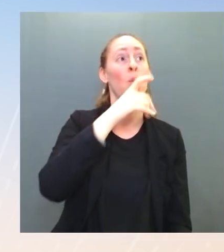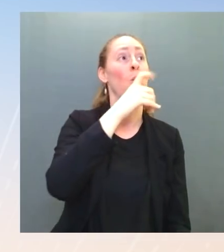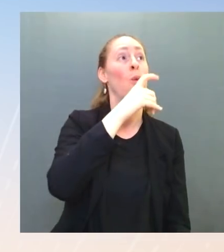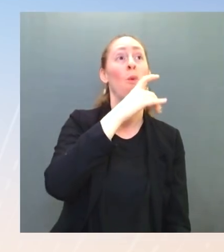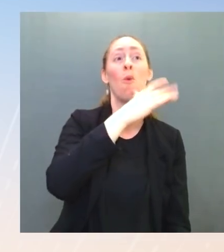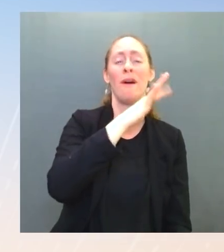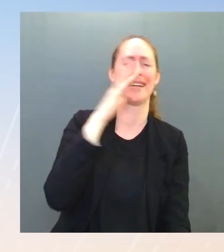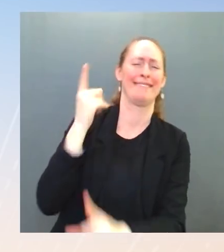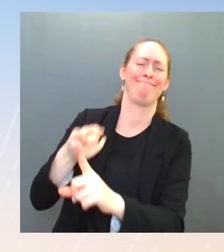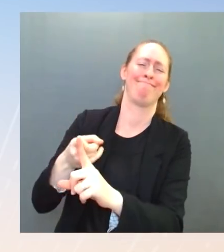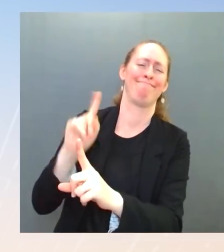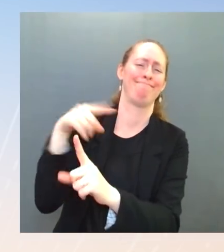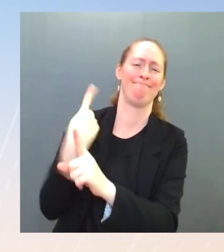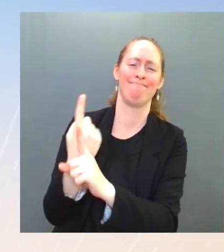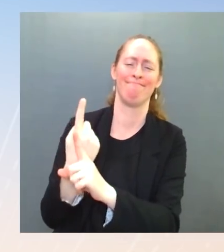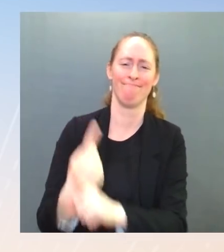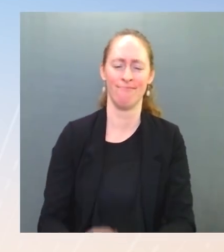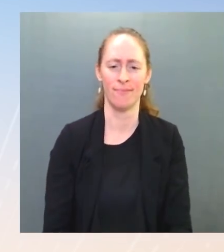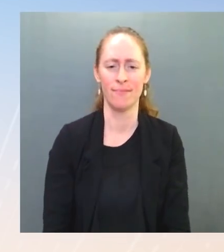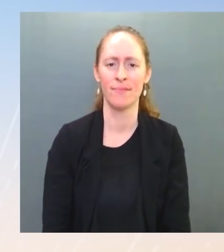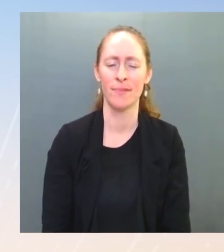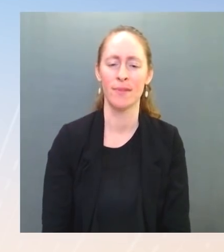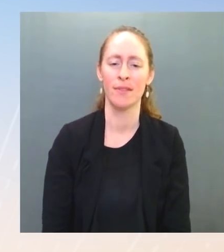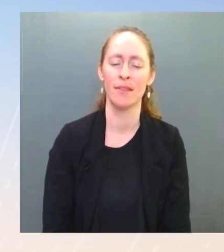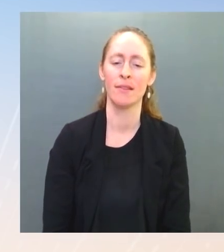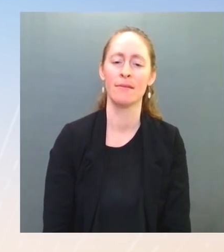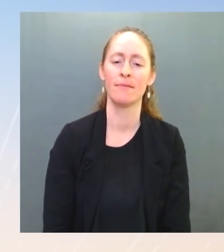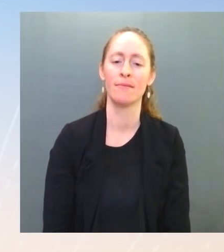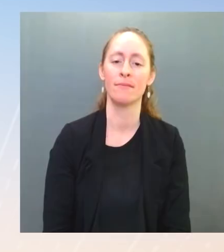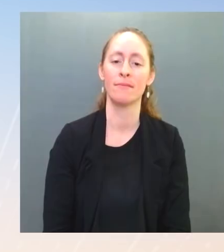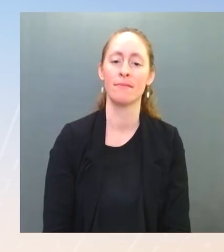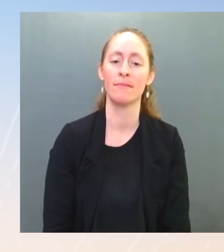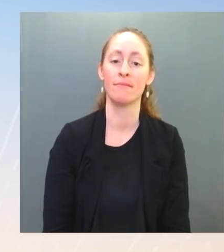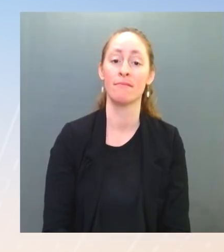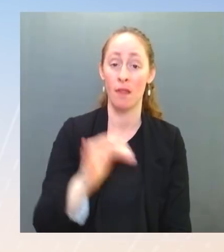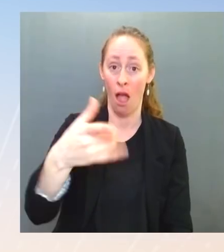I think it's more about whether or not Republicans in Congress